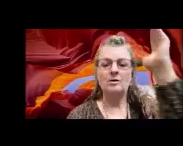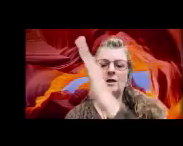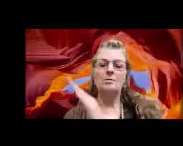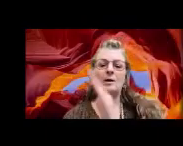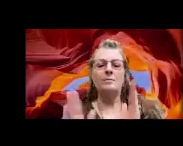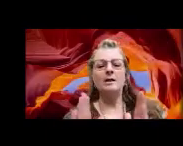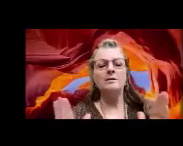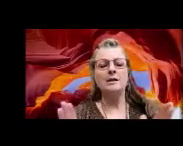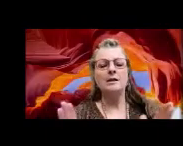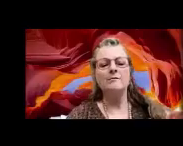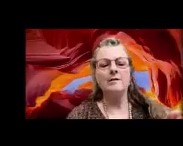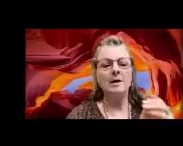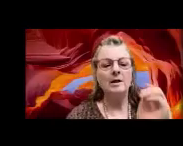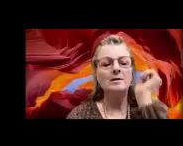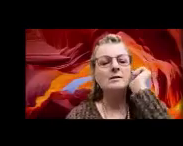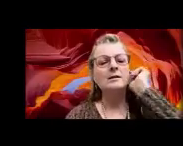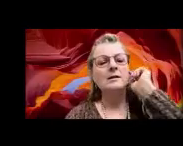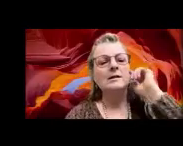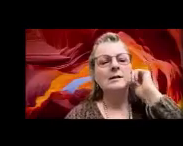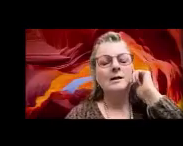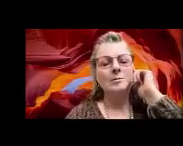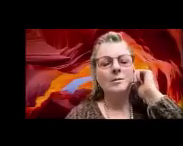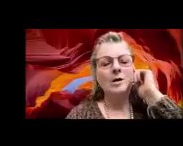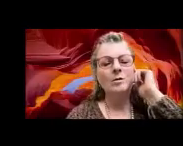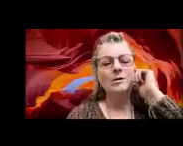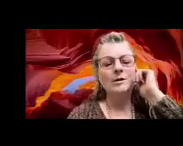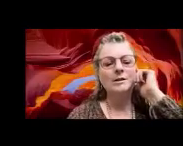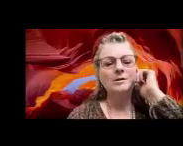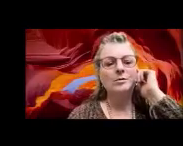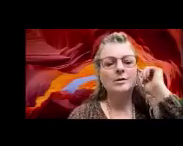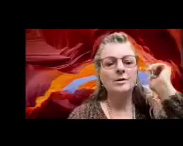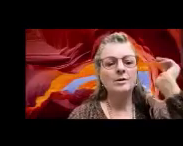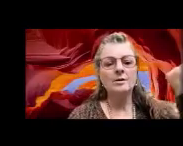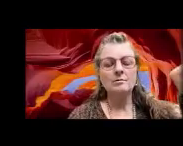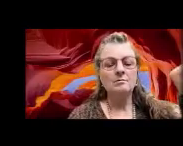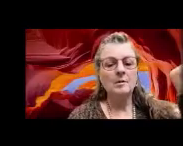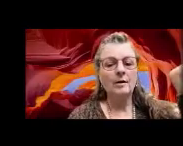think about males and females, co occurring disorders are